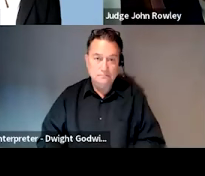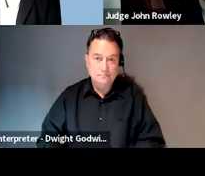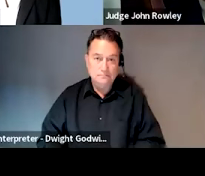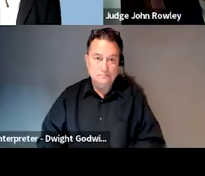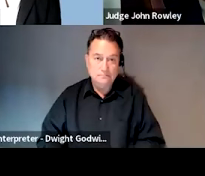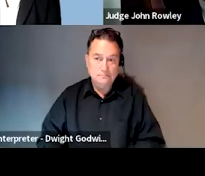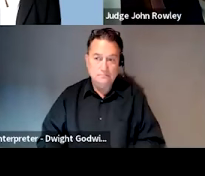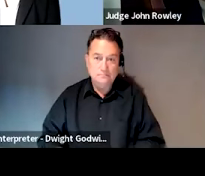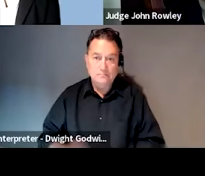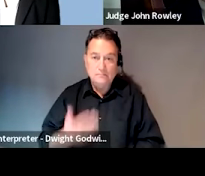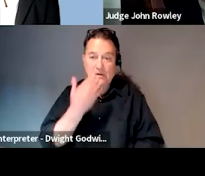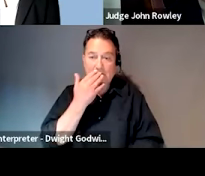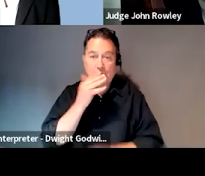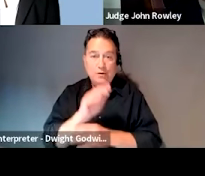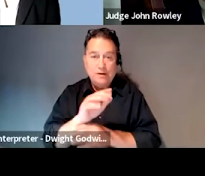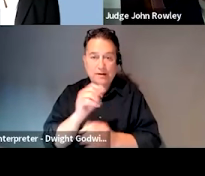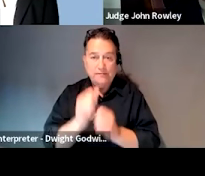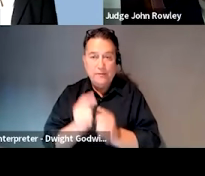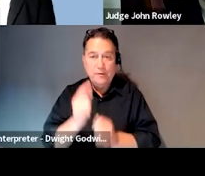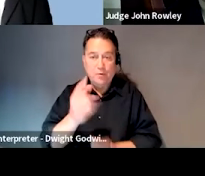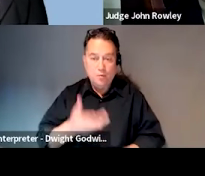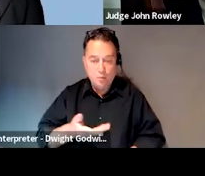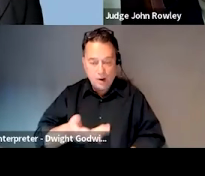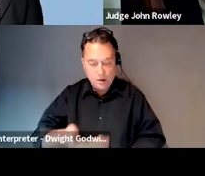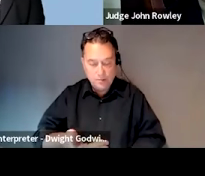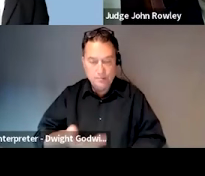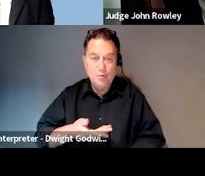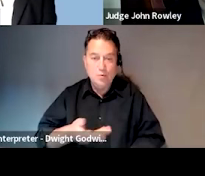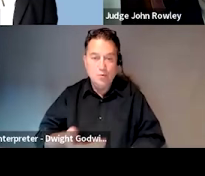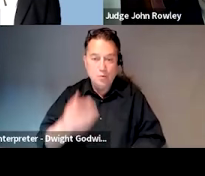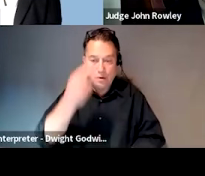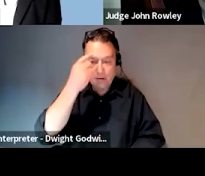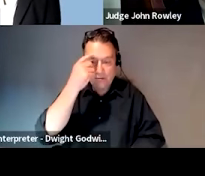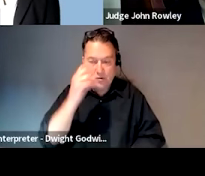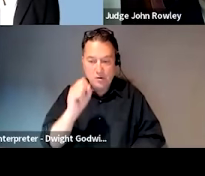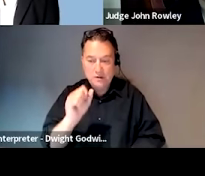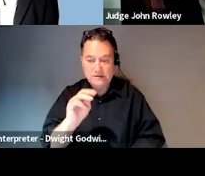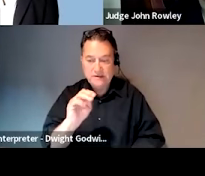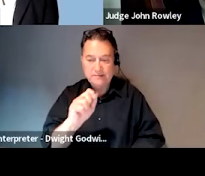Good afternoon, everyone, and welcome. Welcome on behalf of SAMHSA and SAMHSA's GAINS Center.